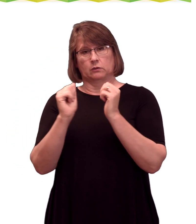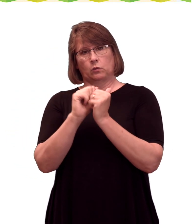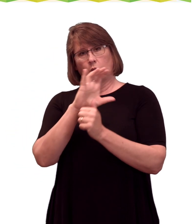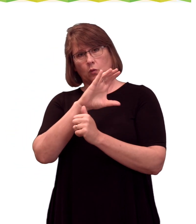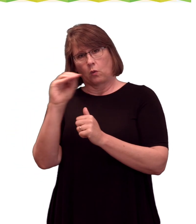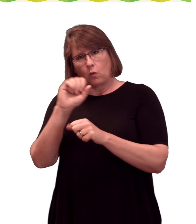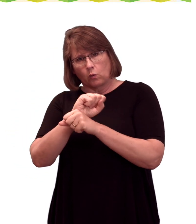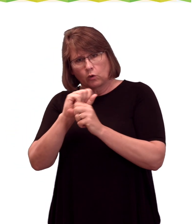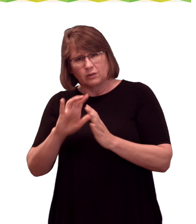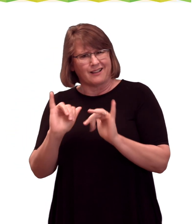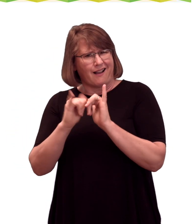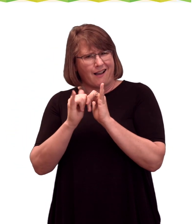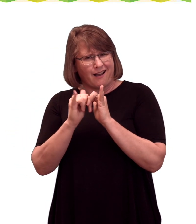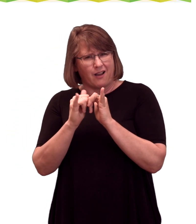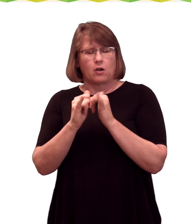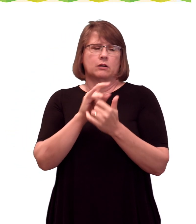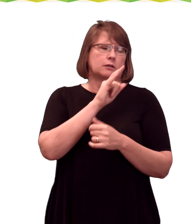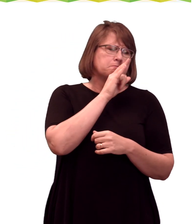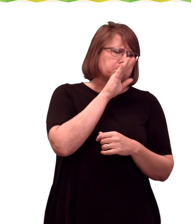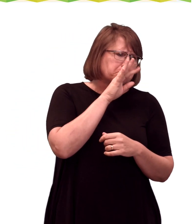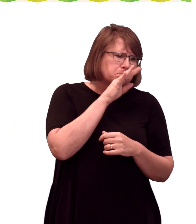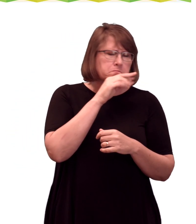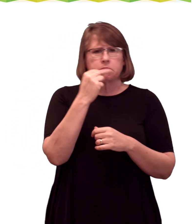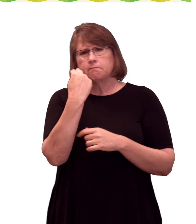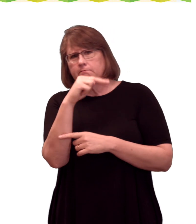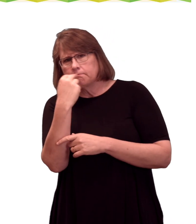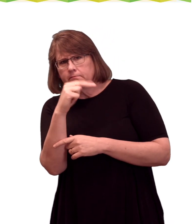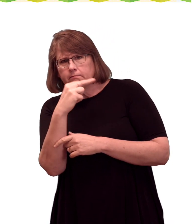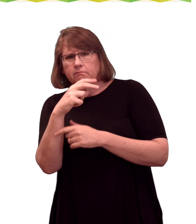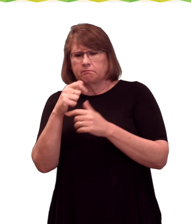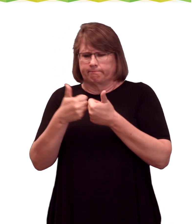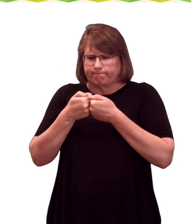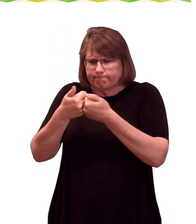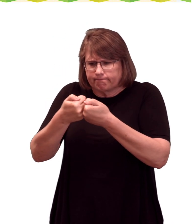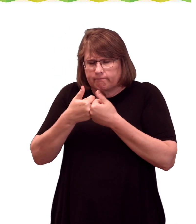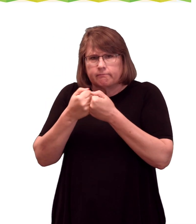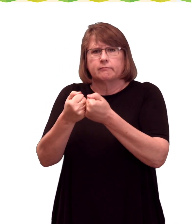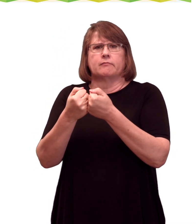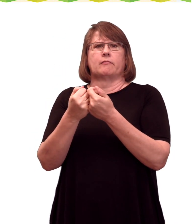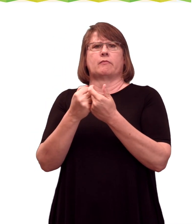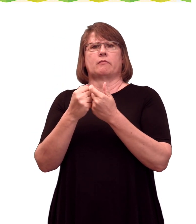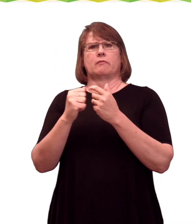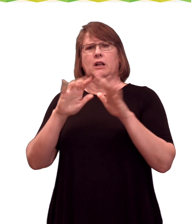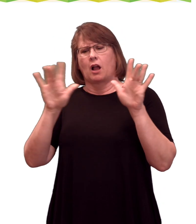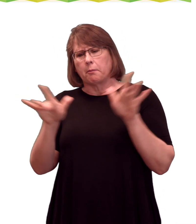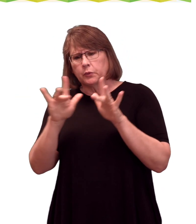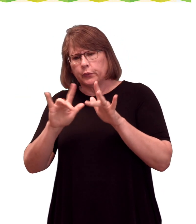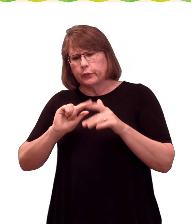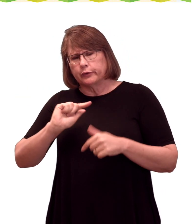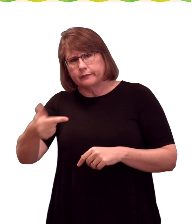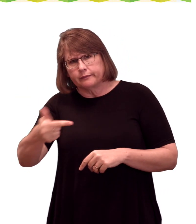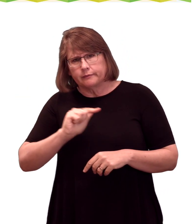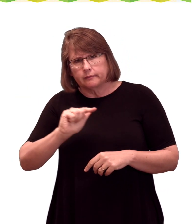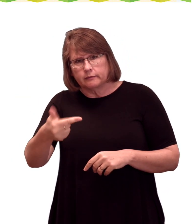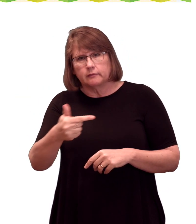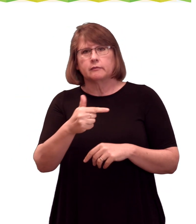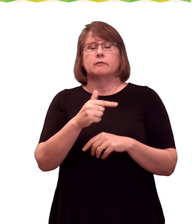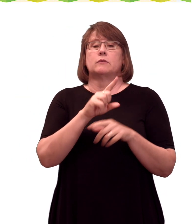He communicates with co-workers using his speech, texting, computer,